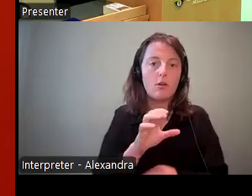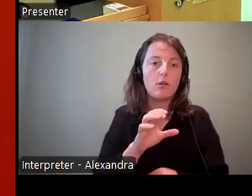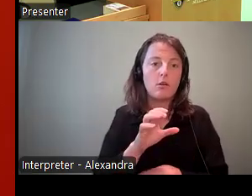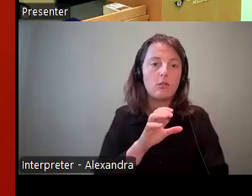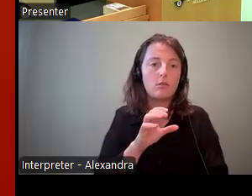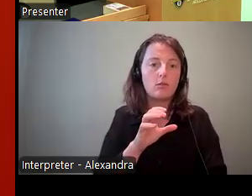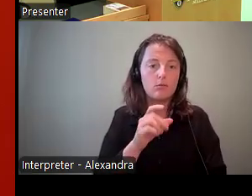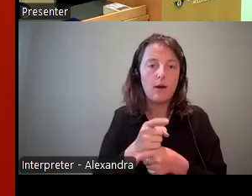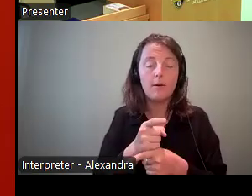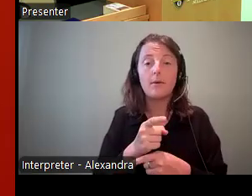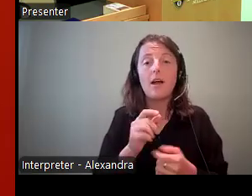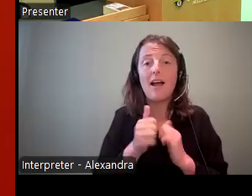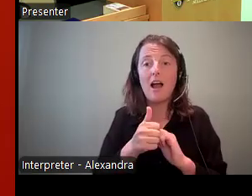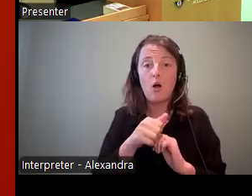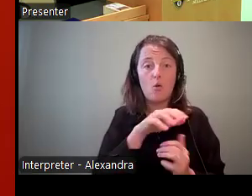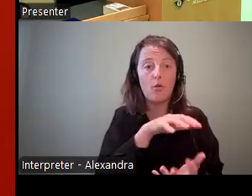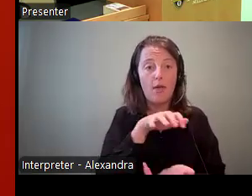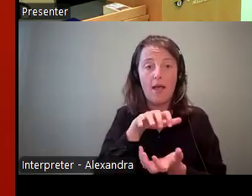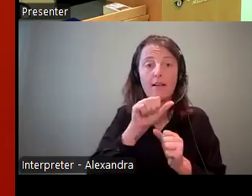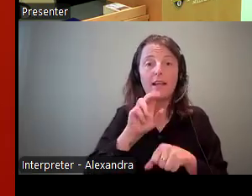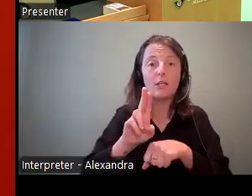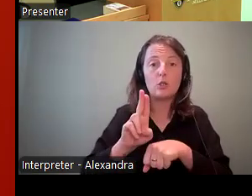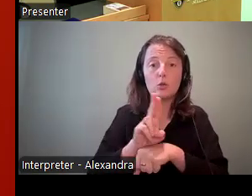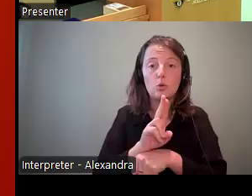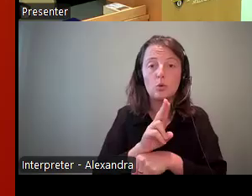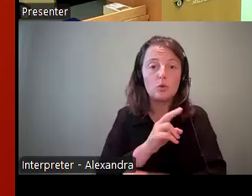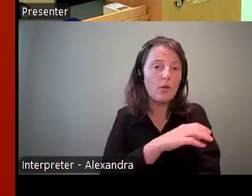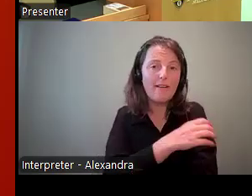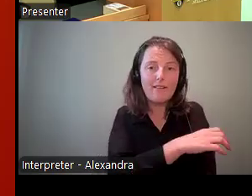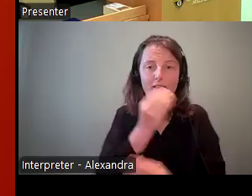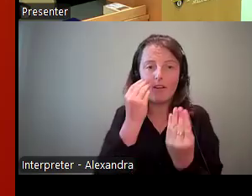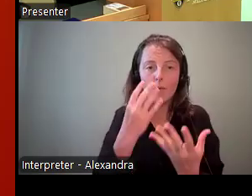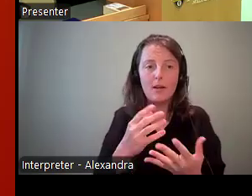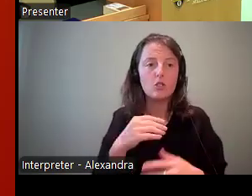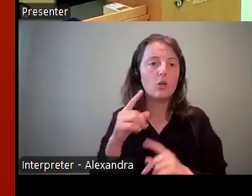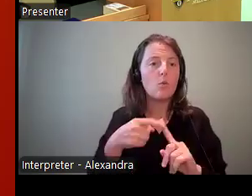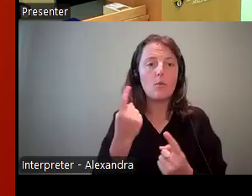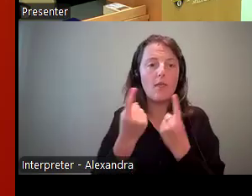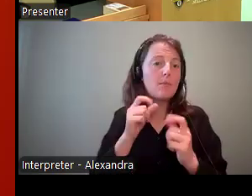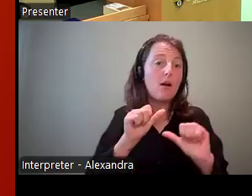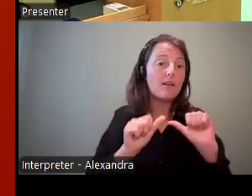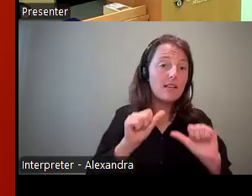when you're thinking about case conceptualization, assessment, supervision, uh diagnosis, treatment